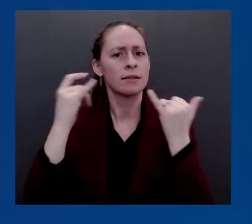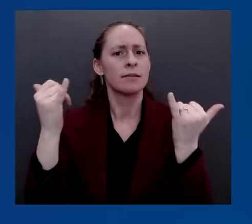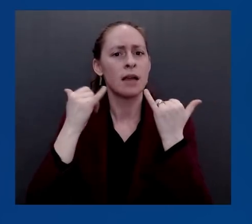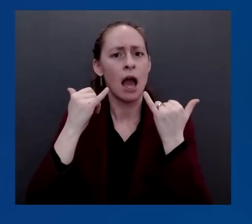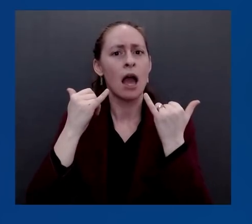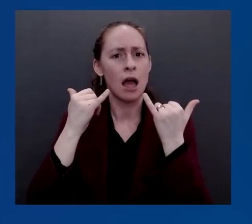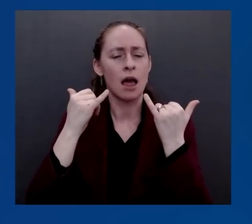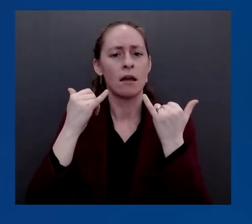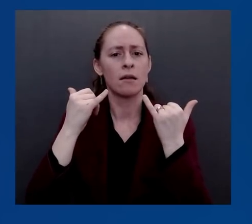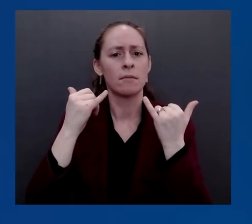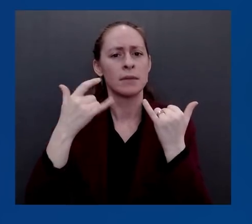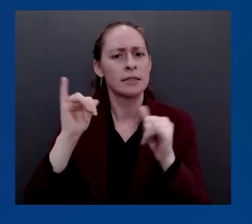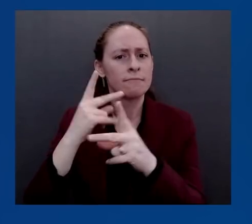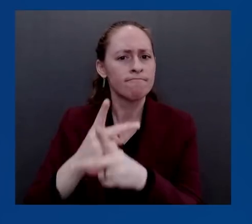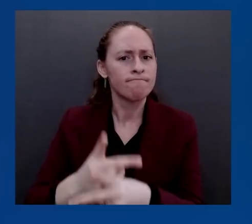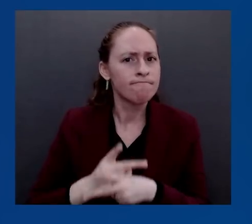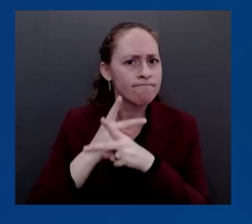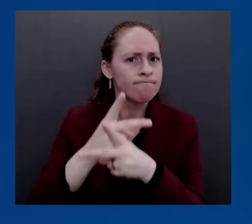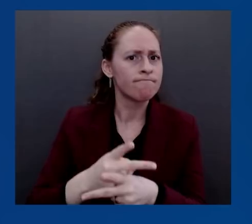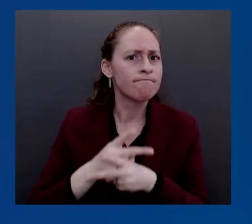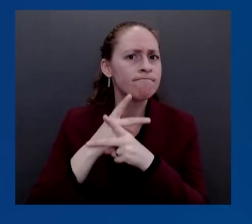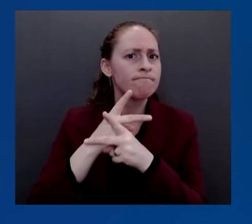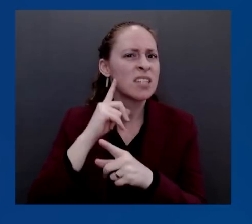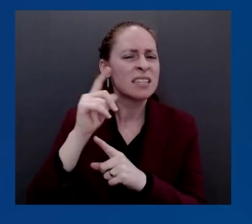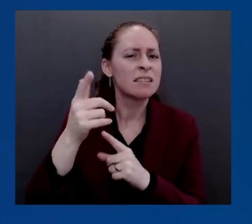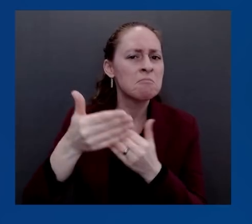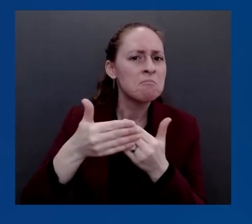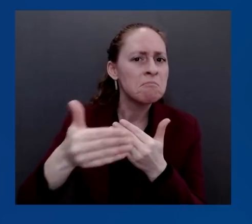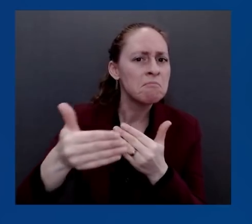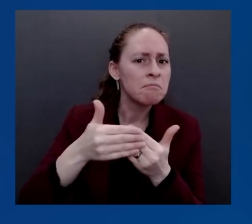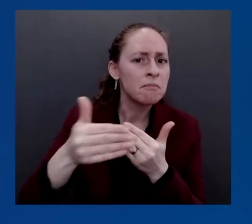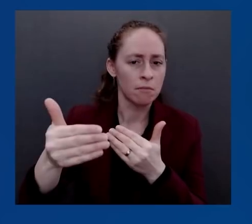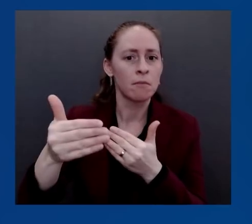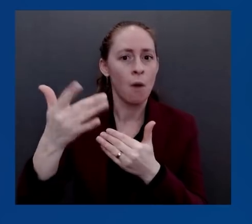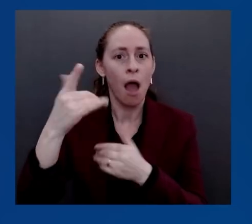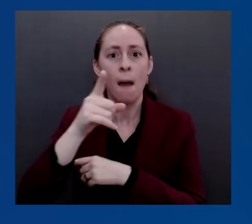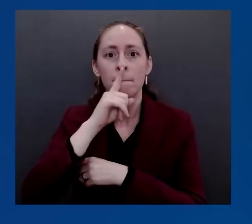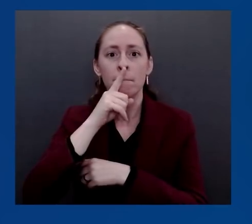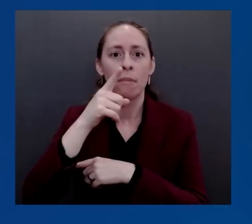when they might continue to be infectious. So, there are clear times when we want people to continue to wear a mask.